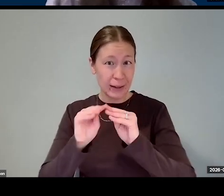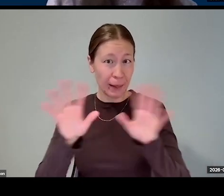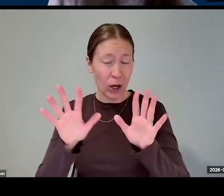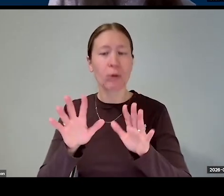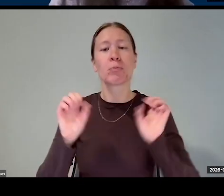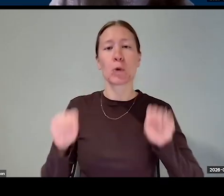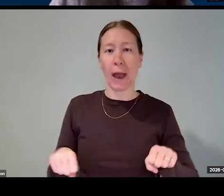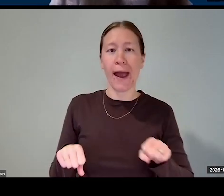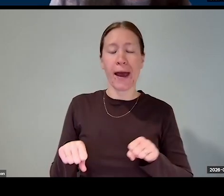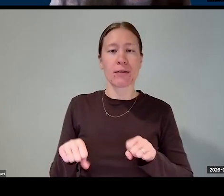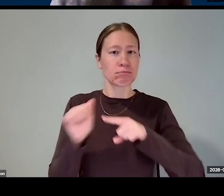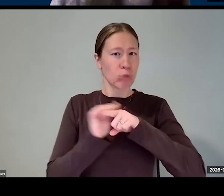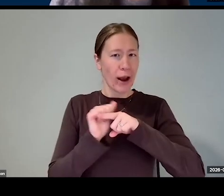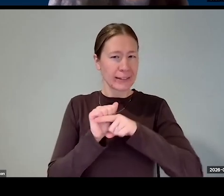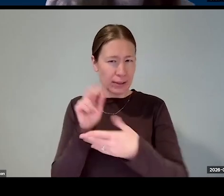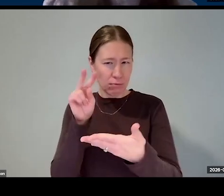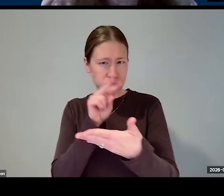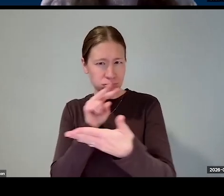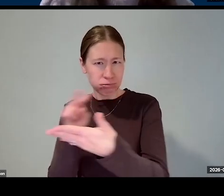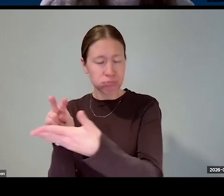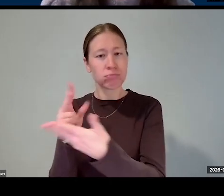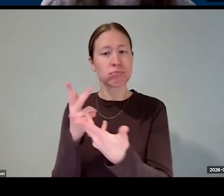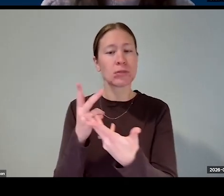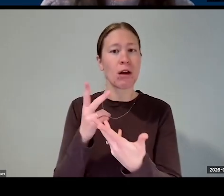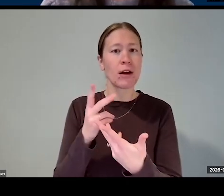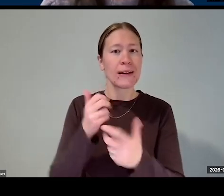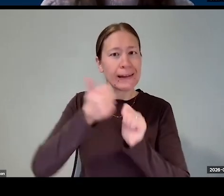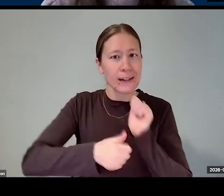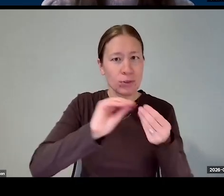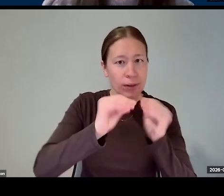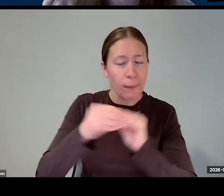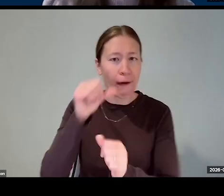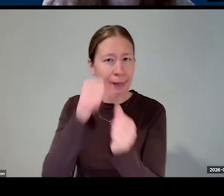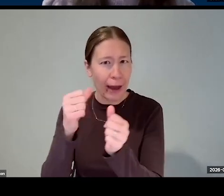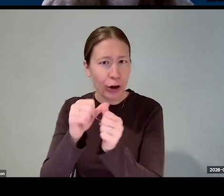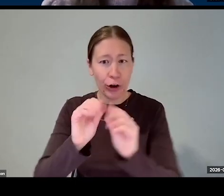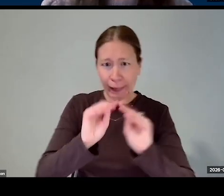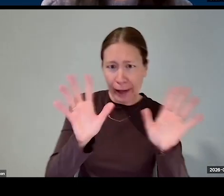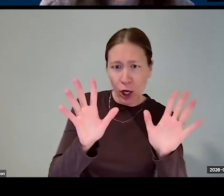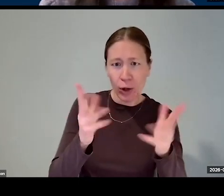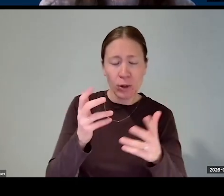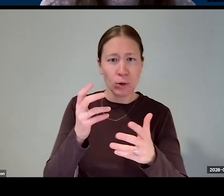So are they distinct from one another? Do they have a relatively standard height and width?